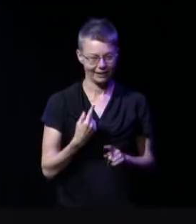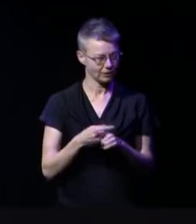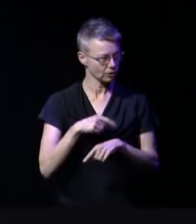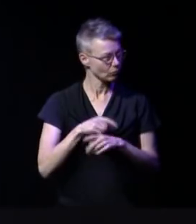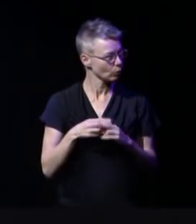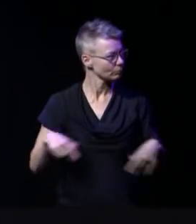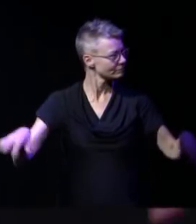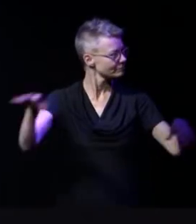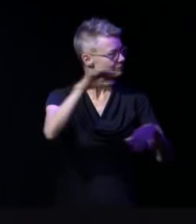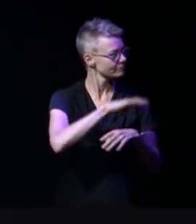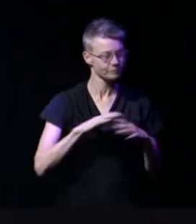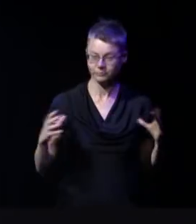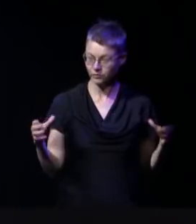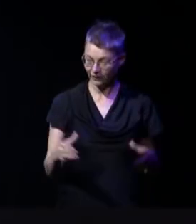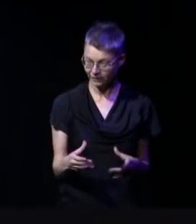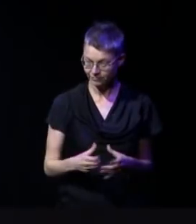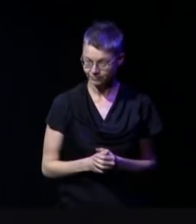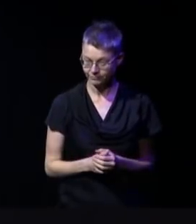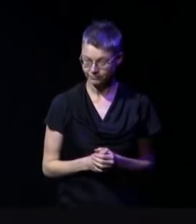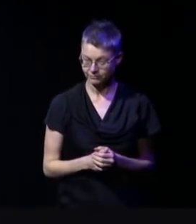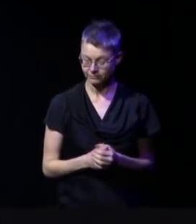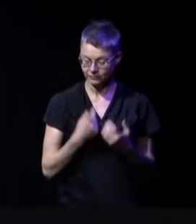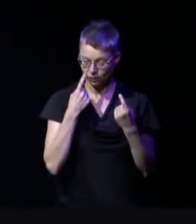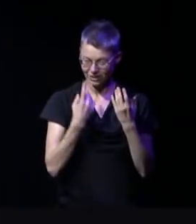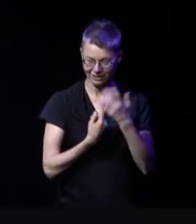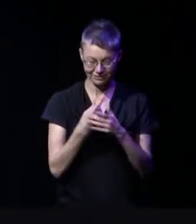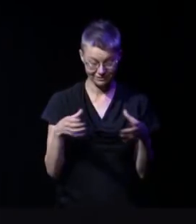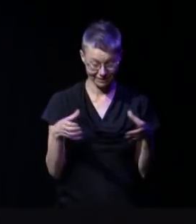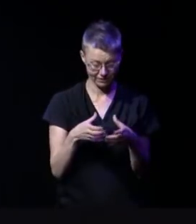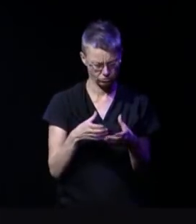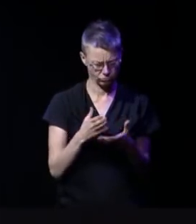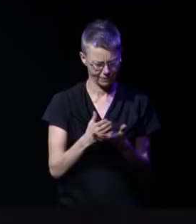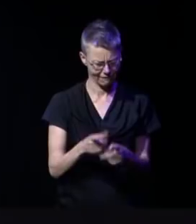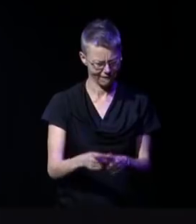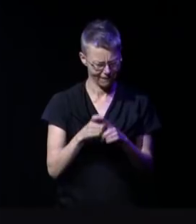in this moment in which togetherness is often so hard to manage, you know,